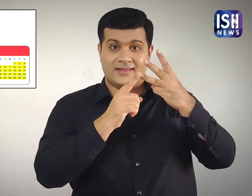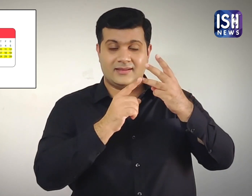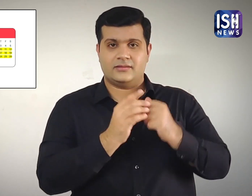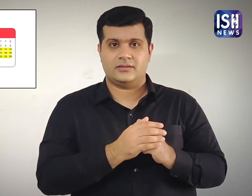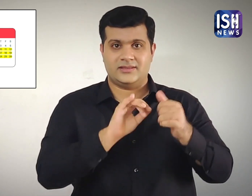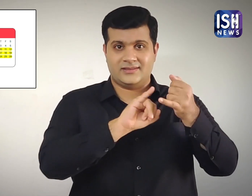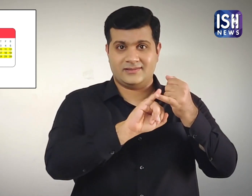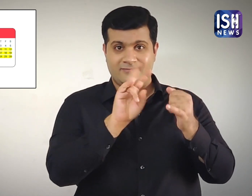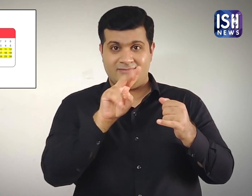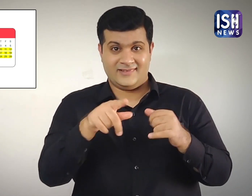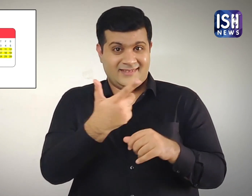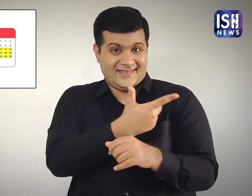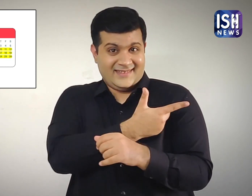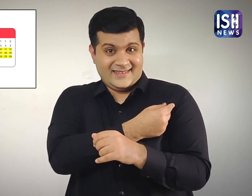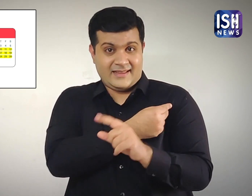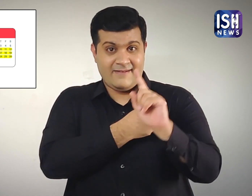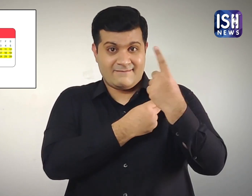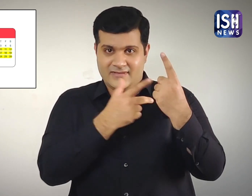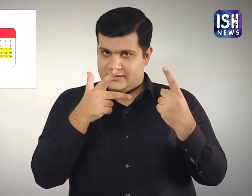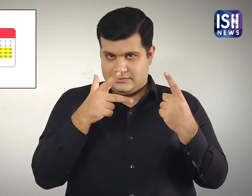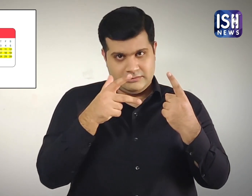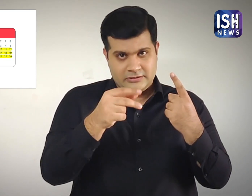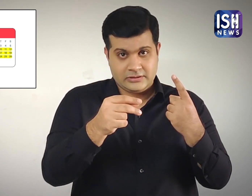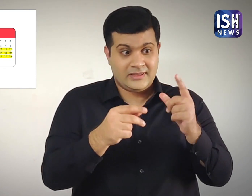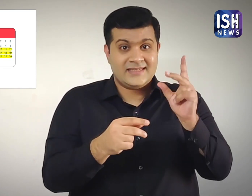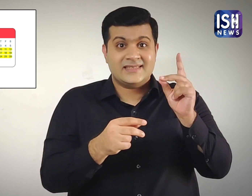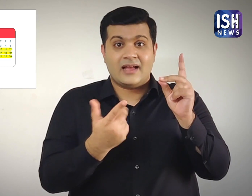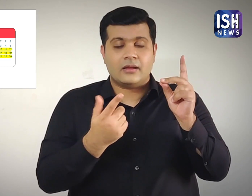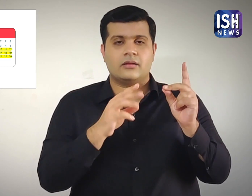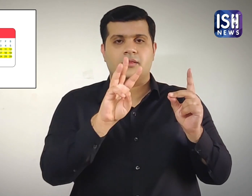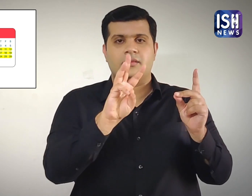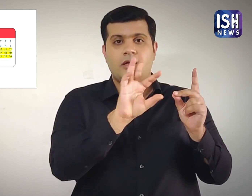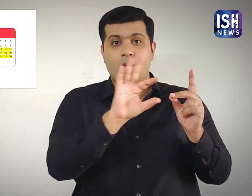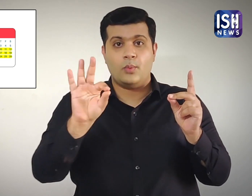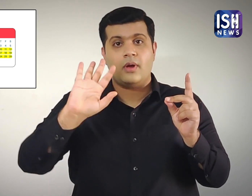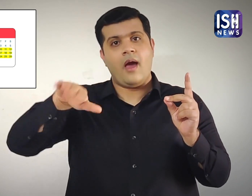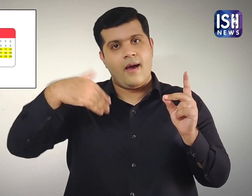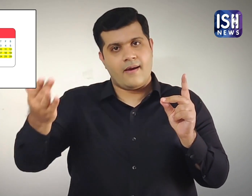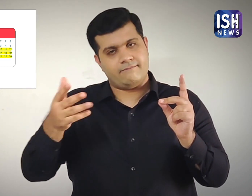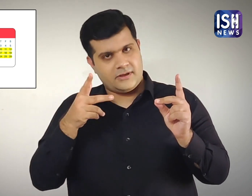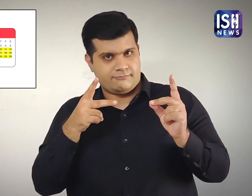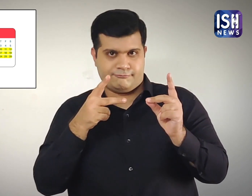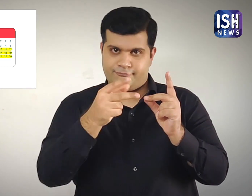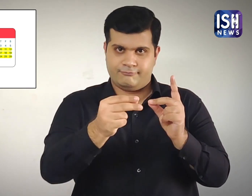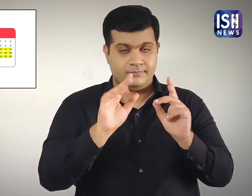Sputnik V involves giving two doses three weeks apart.